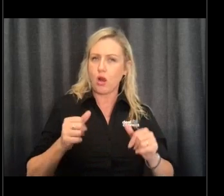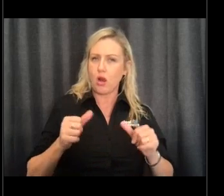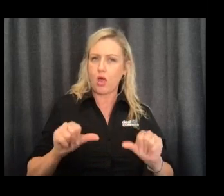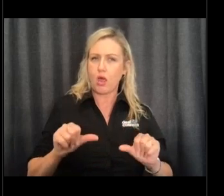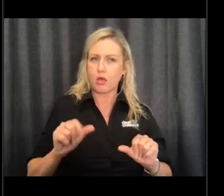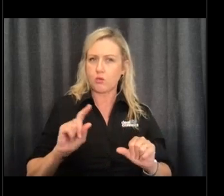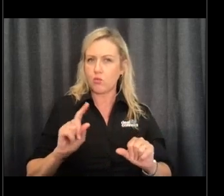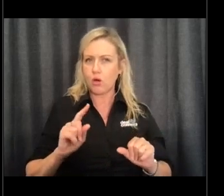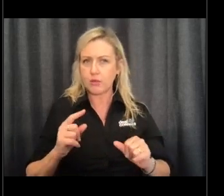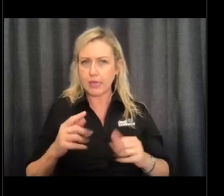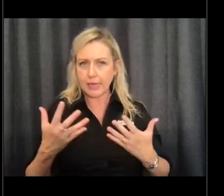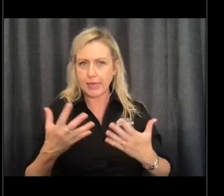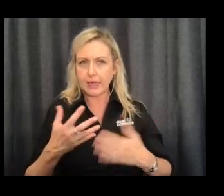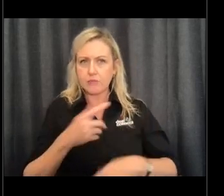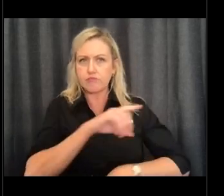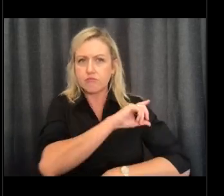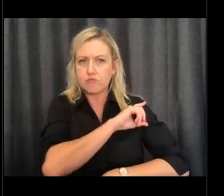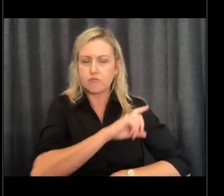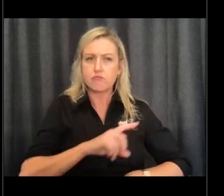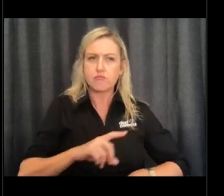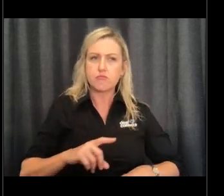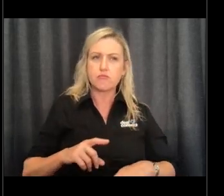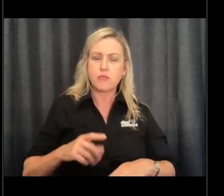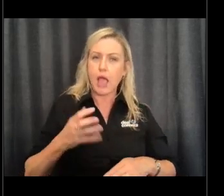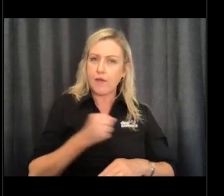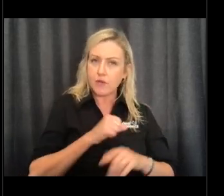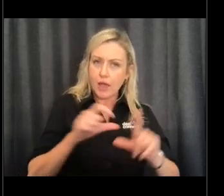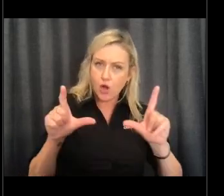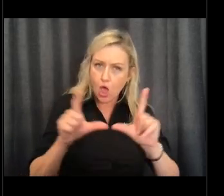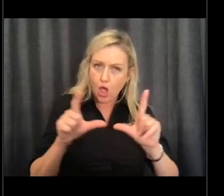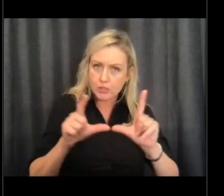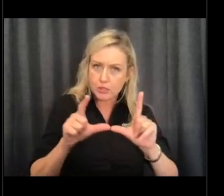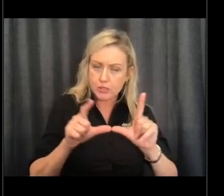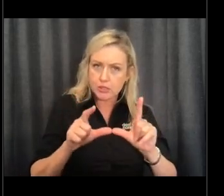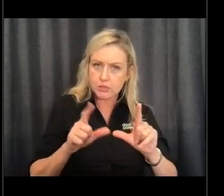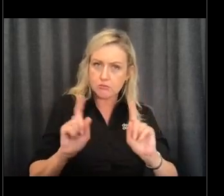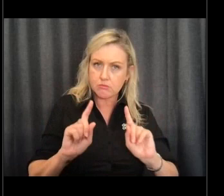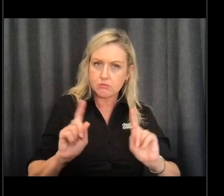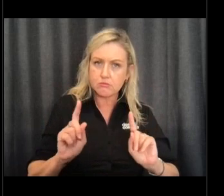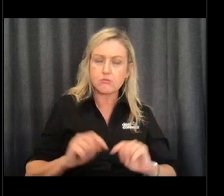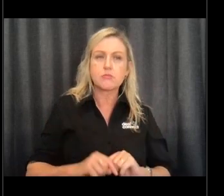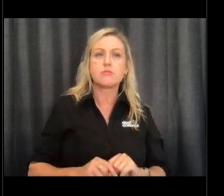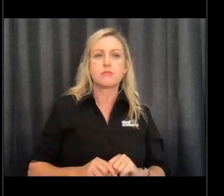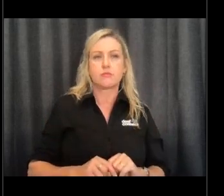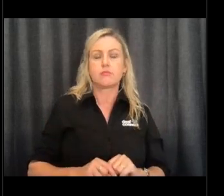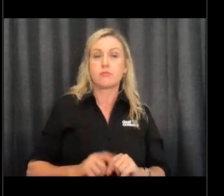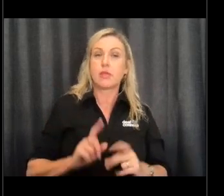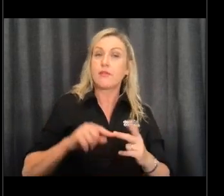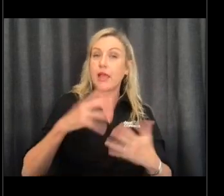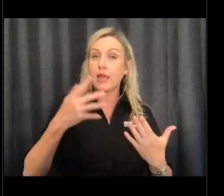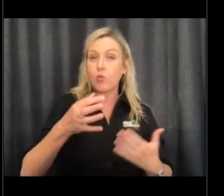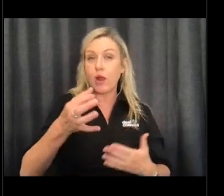Now you're saying that there needs to be licences. Door knockers offering to help with your claims should be licensed.